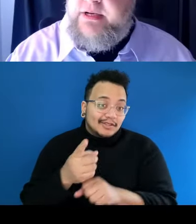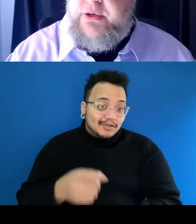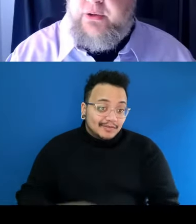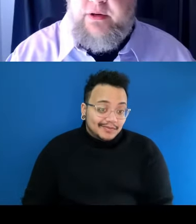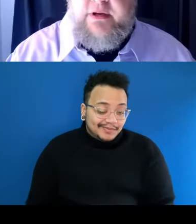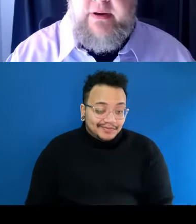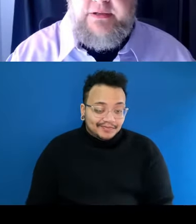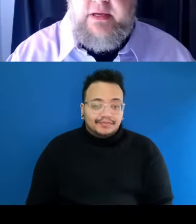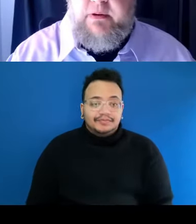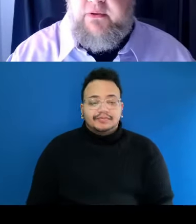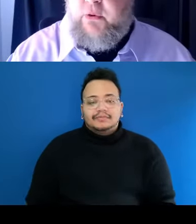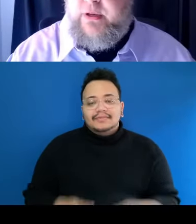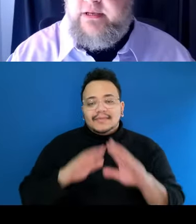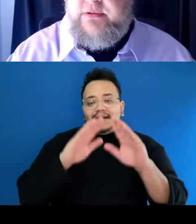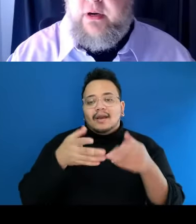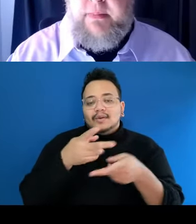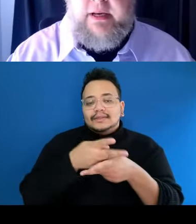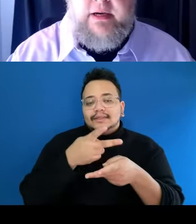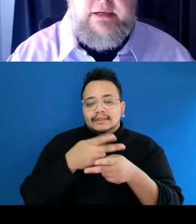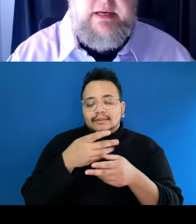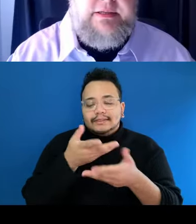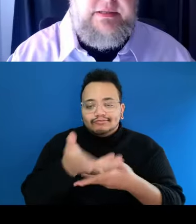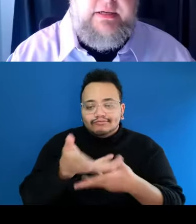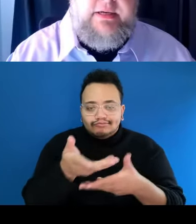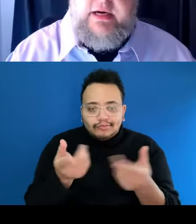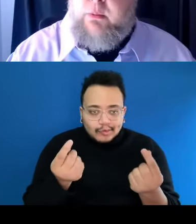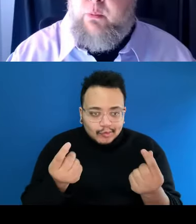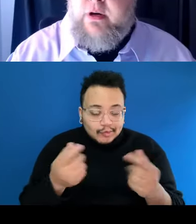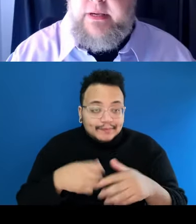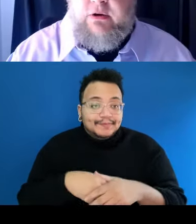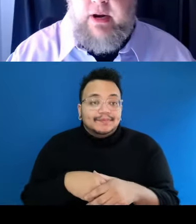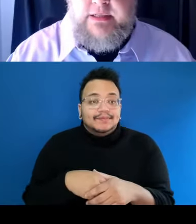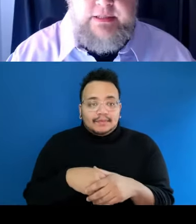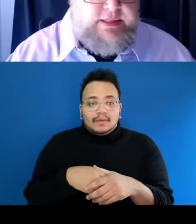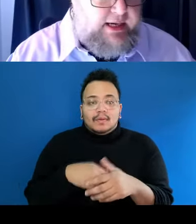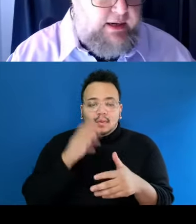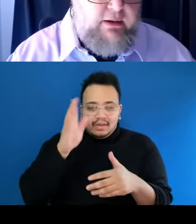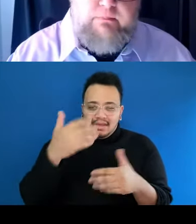Wanted to do a little bit of housekeeping, before we get to our main content. We're gonna be interacting today,